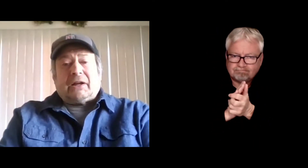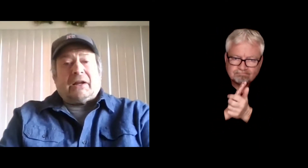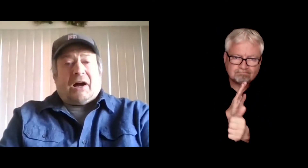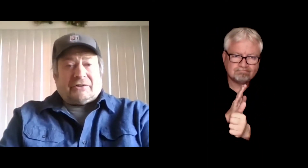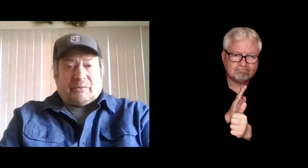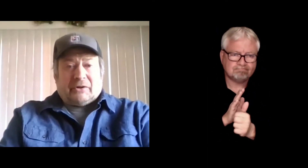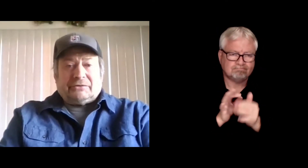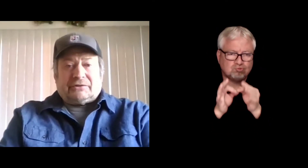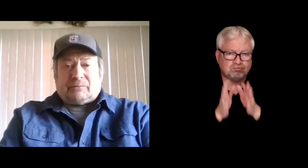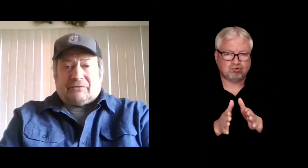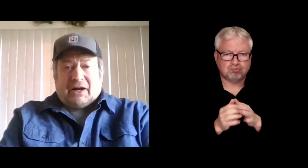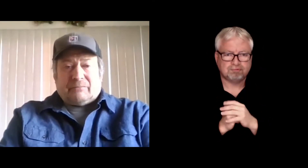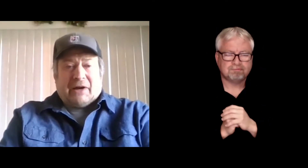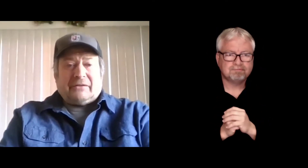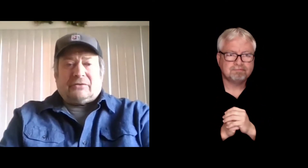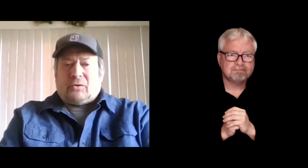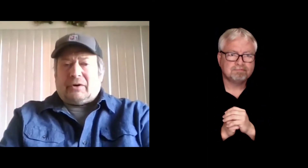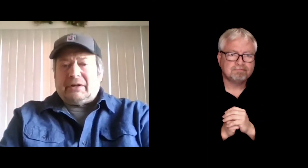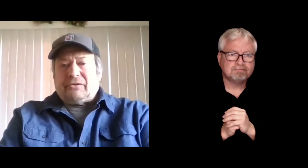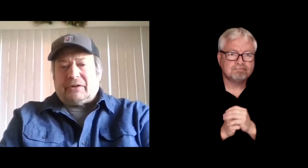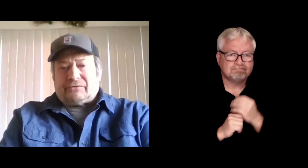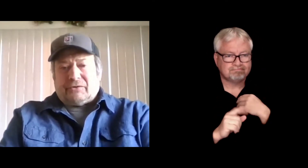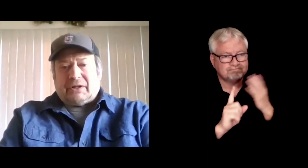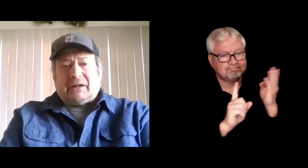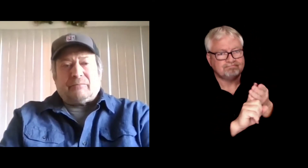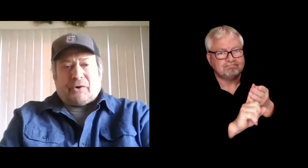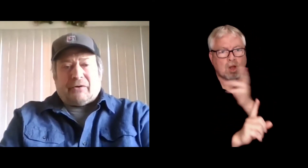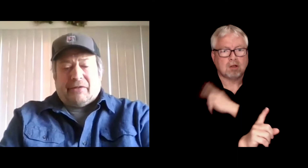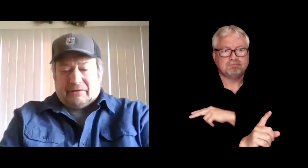getting hospitals to provide mandatory hearing screening at birth.